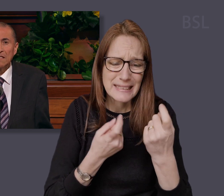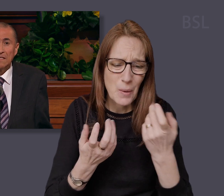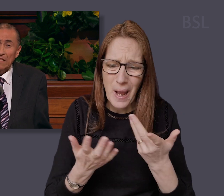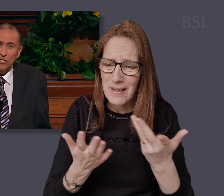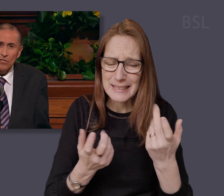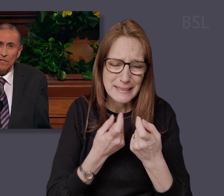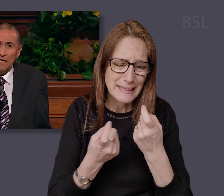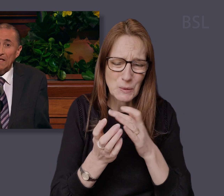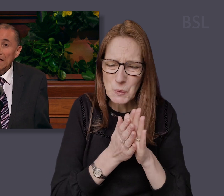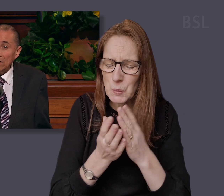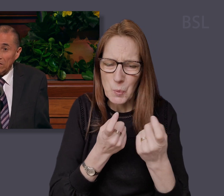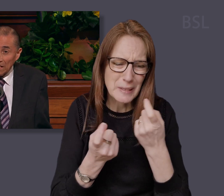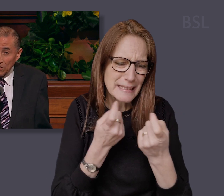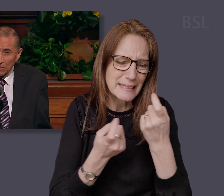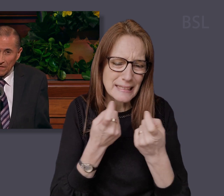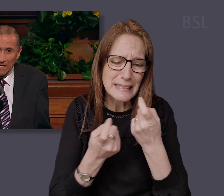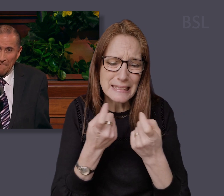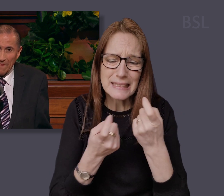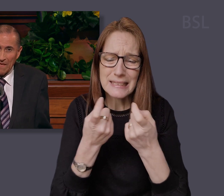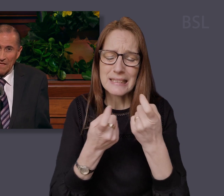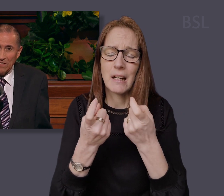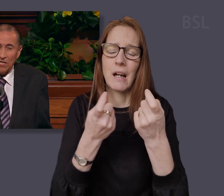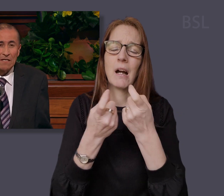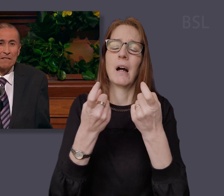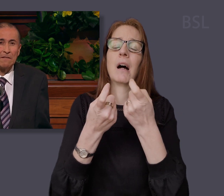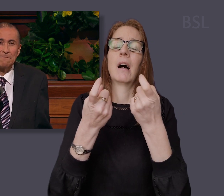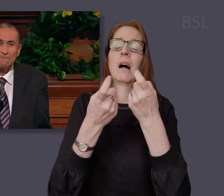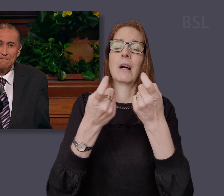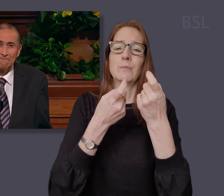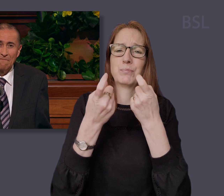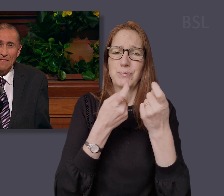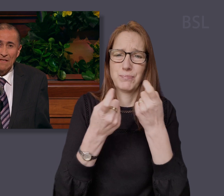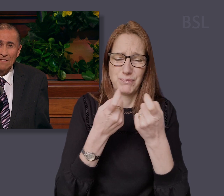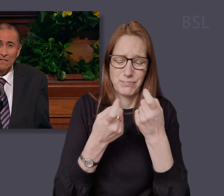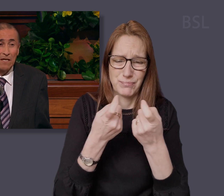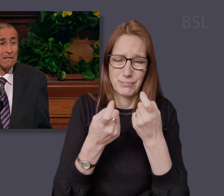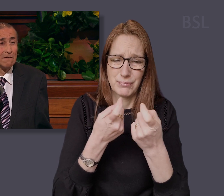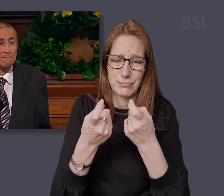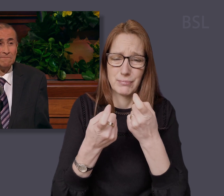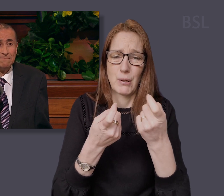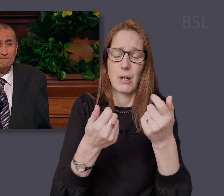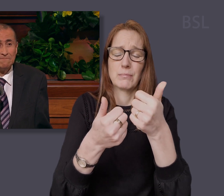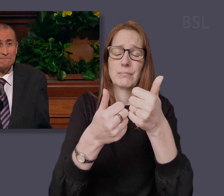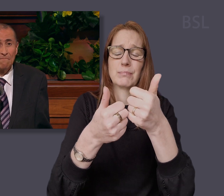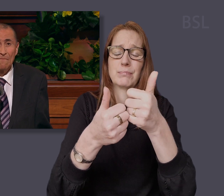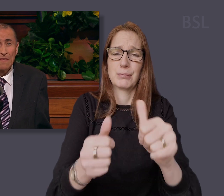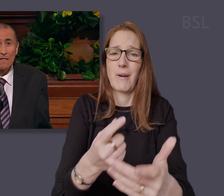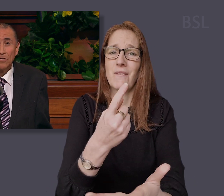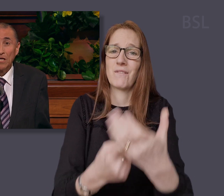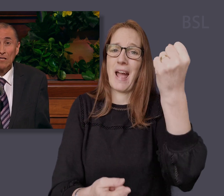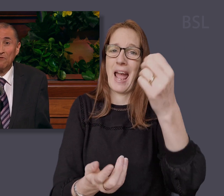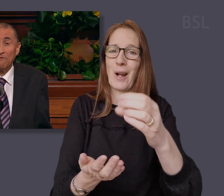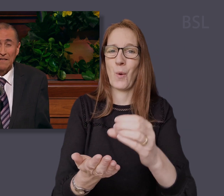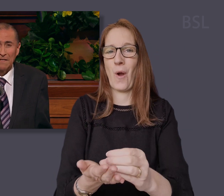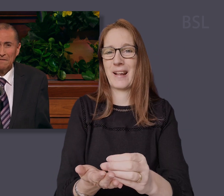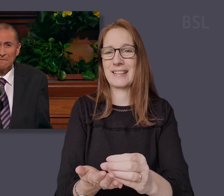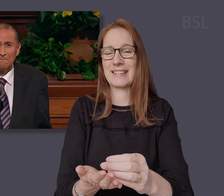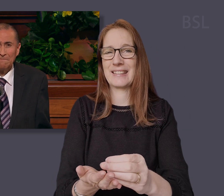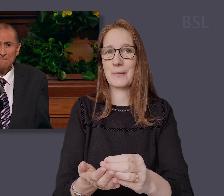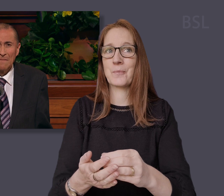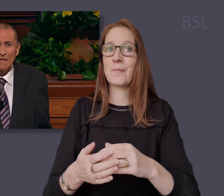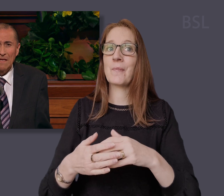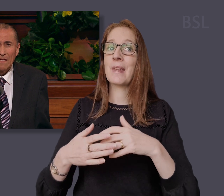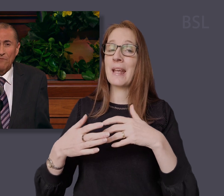and seek diligently [diligently] till [till, till] [we] find it.”